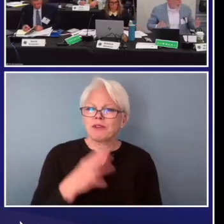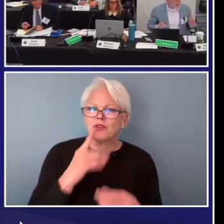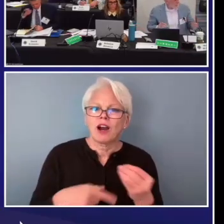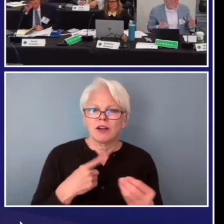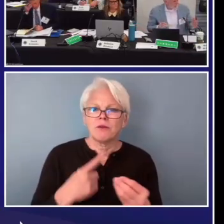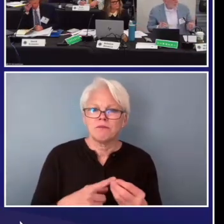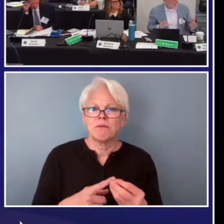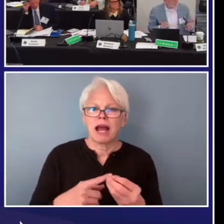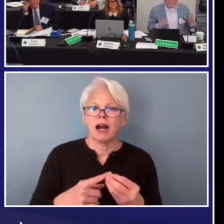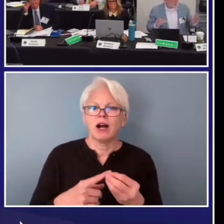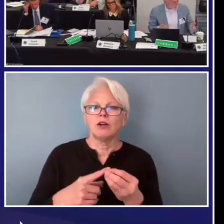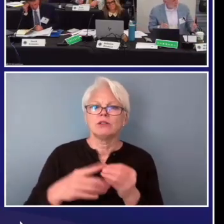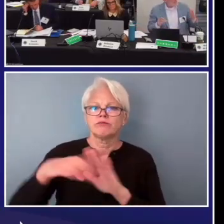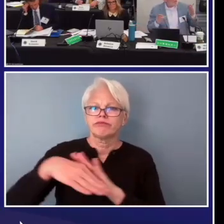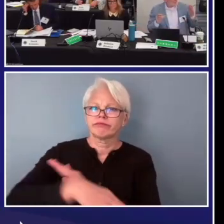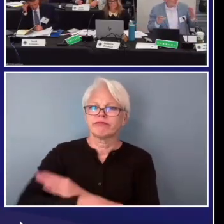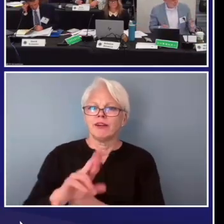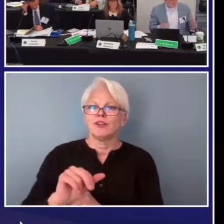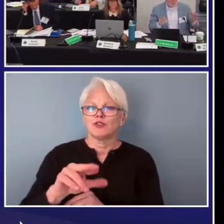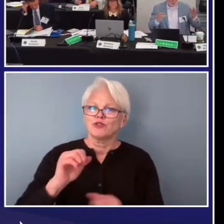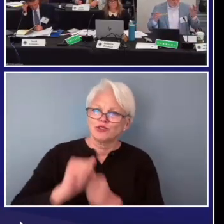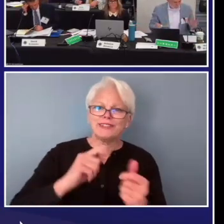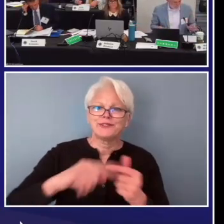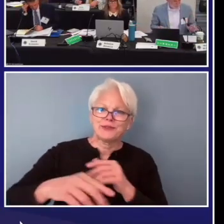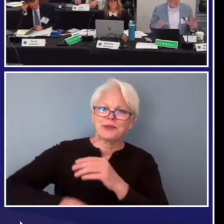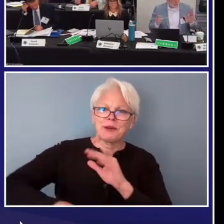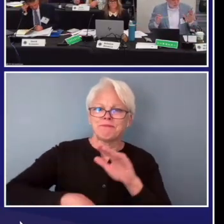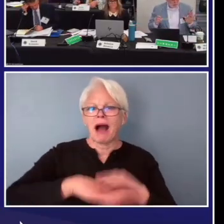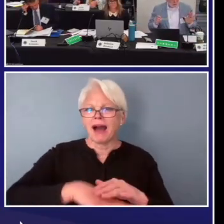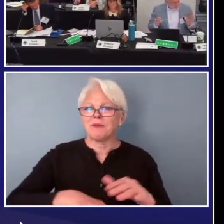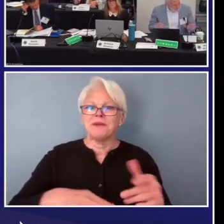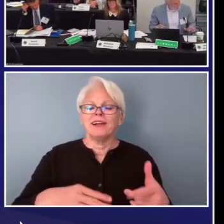And I think that is something to be mindful of and I think people around this table are sensitive to it.